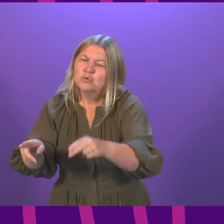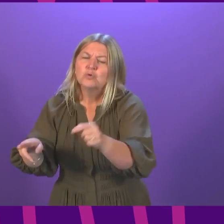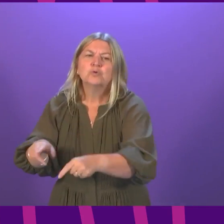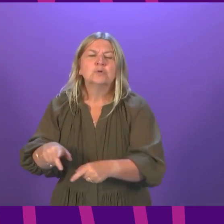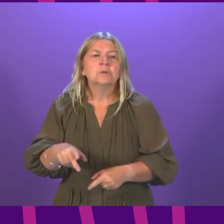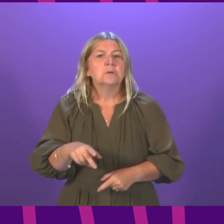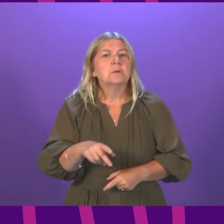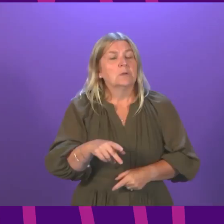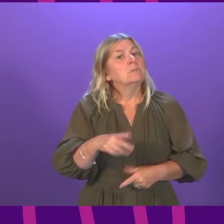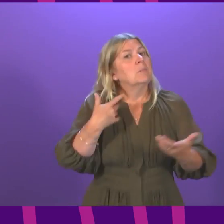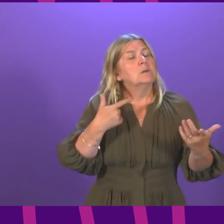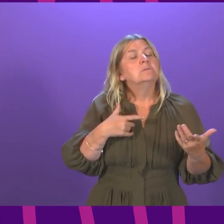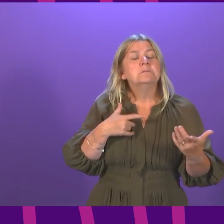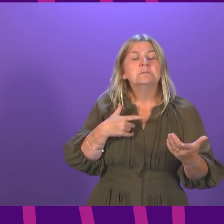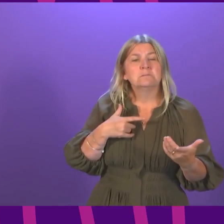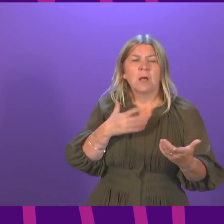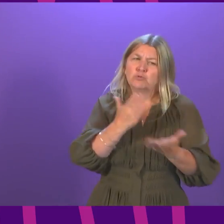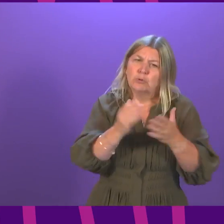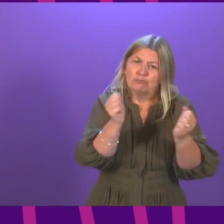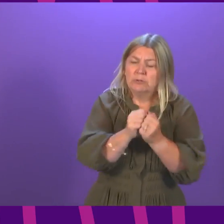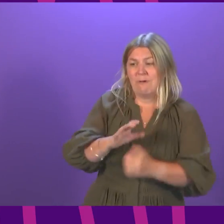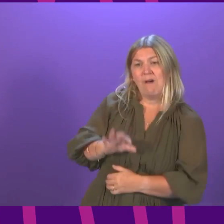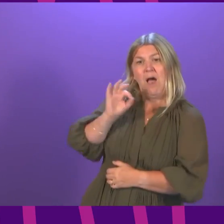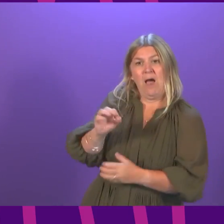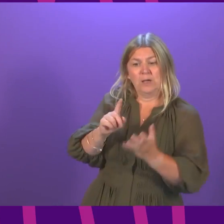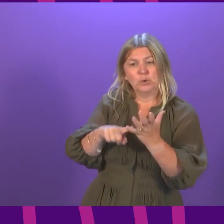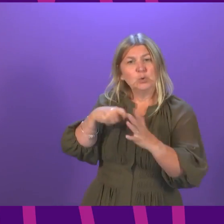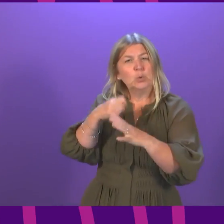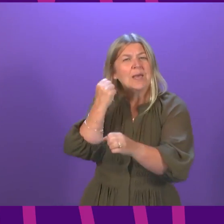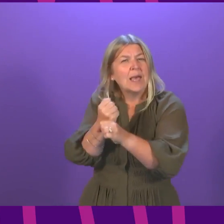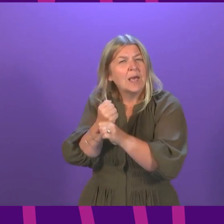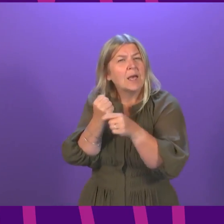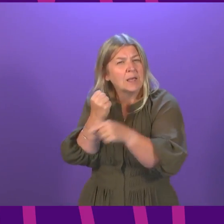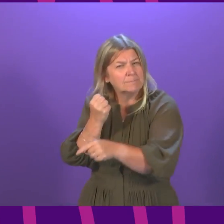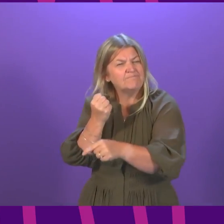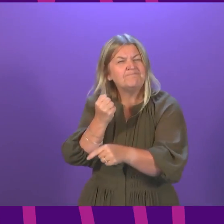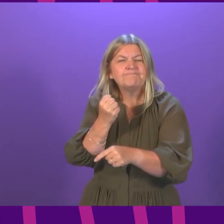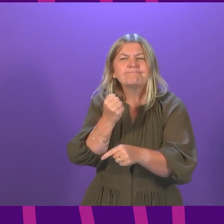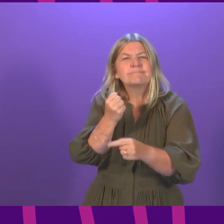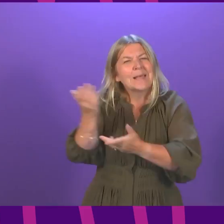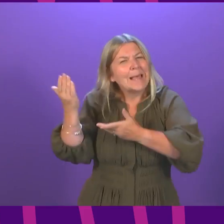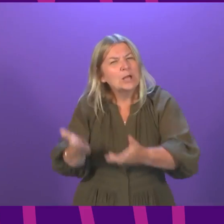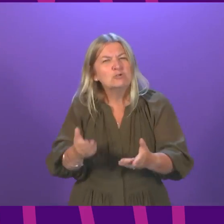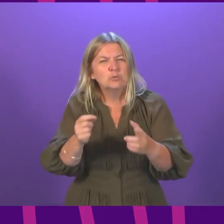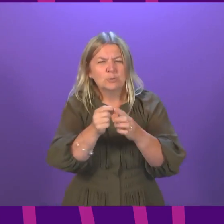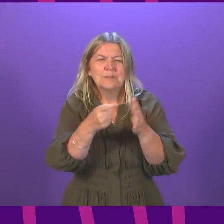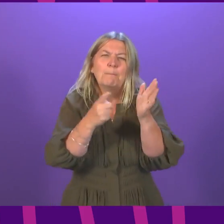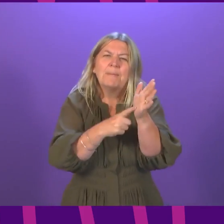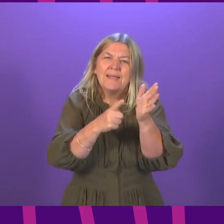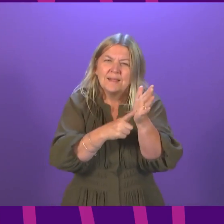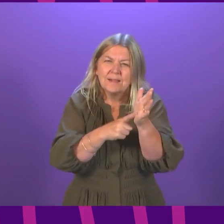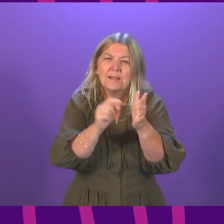to the UK Government to introduce a pill-press regulation. It is not right that people can